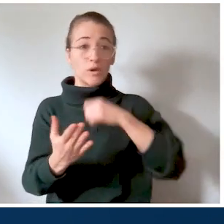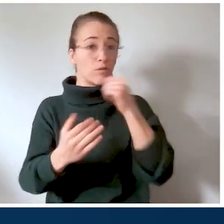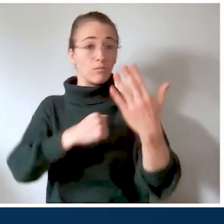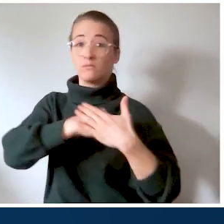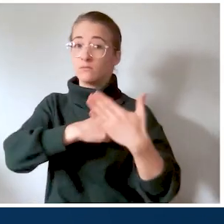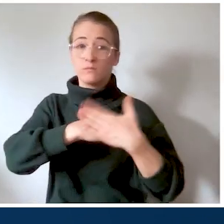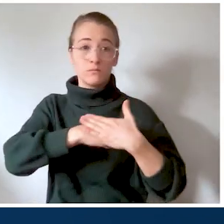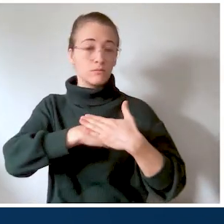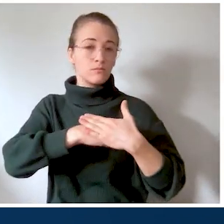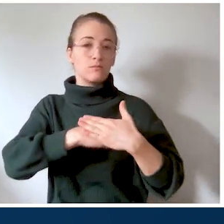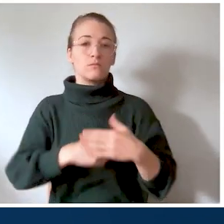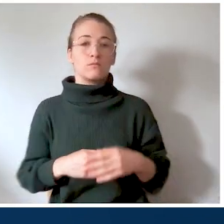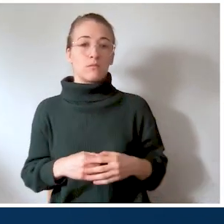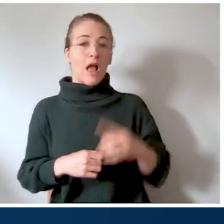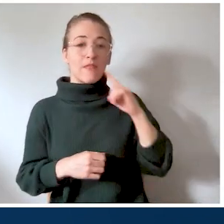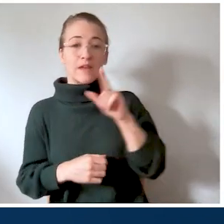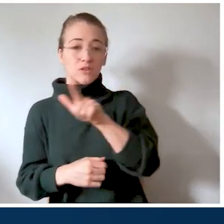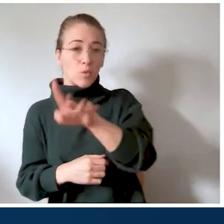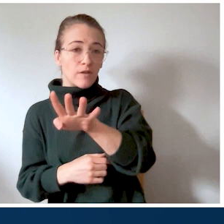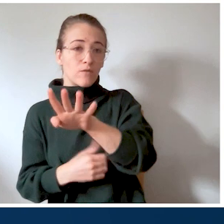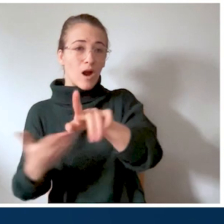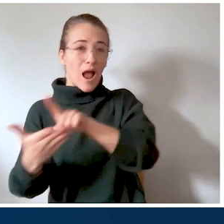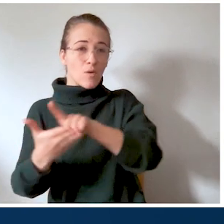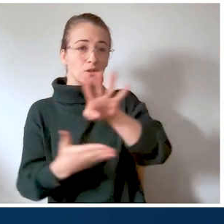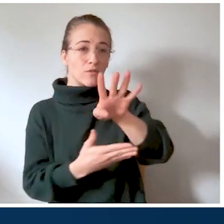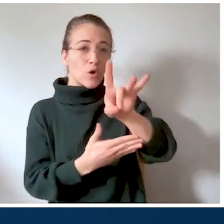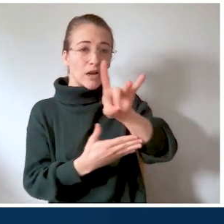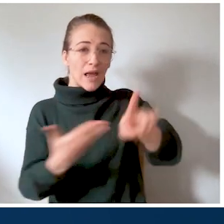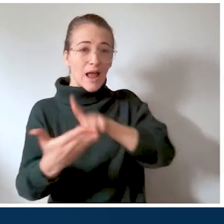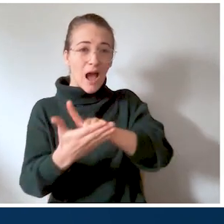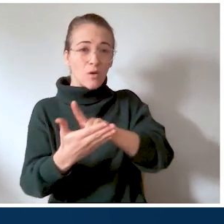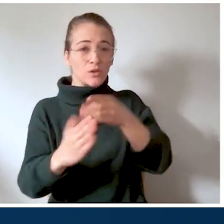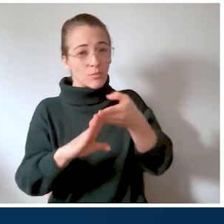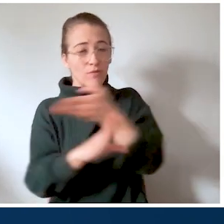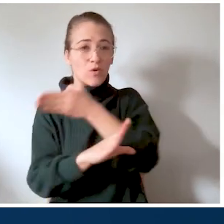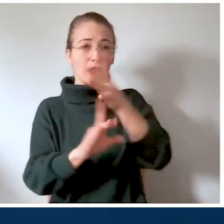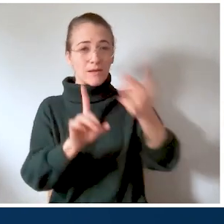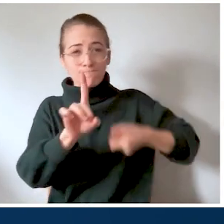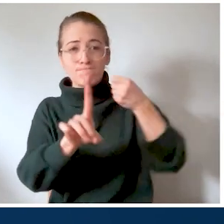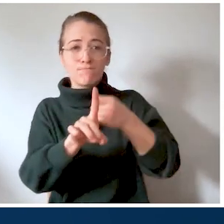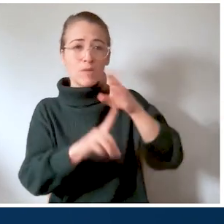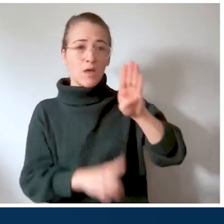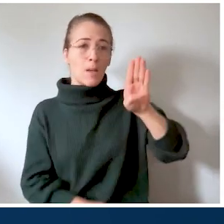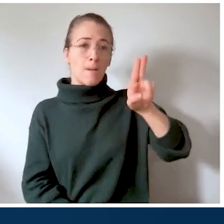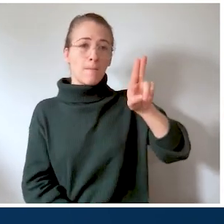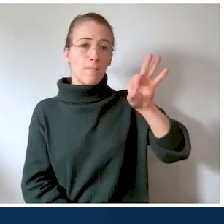I think maybe 24, 48 hours ahead of that storm in Buffalo, we were getting the possible storms.